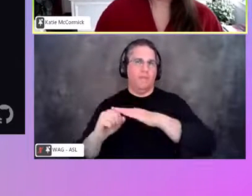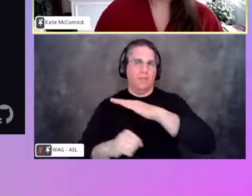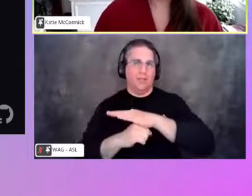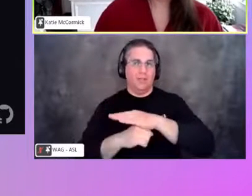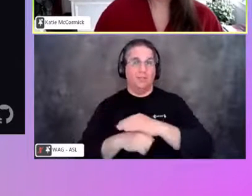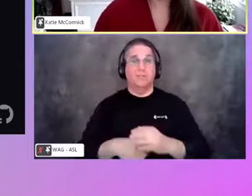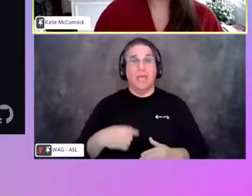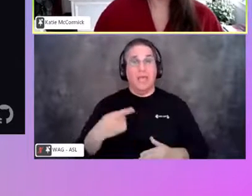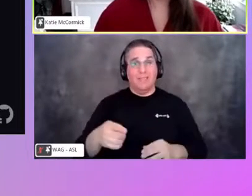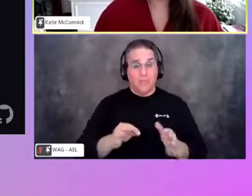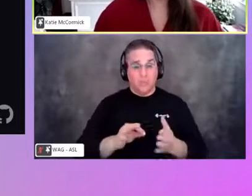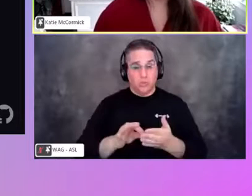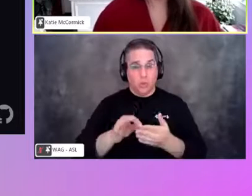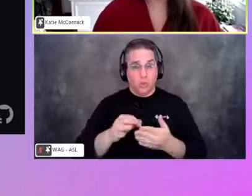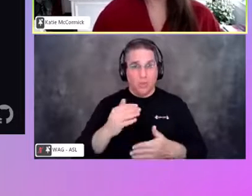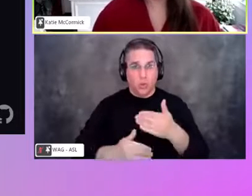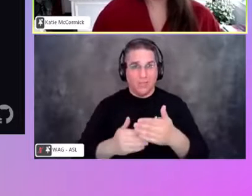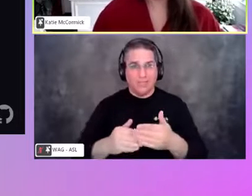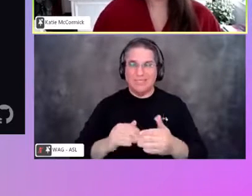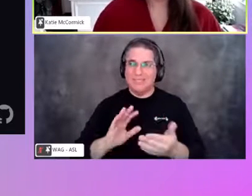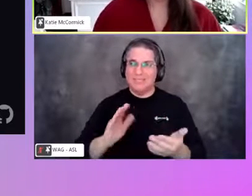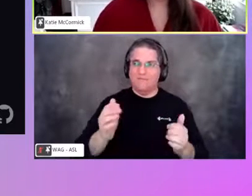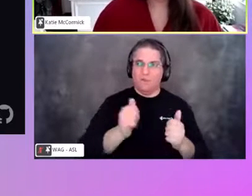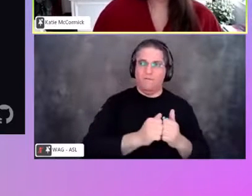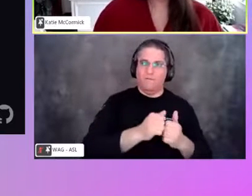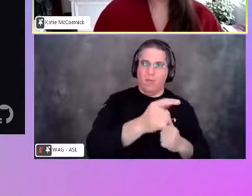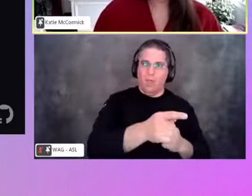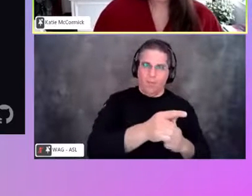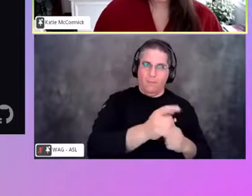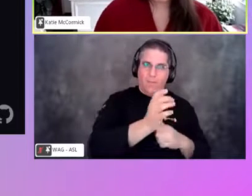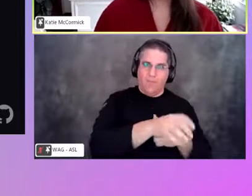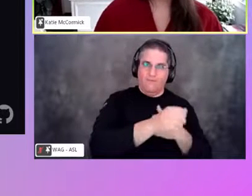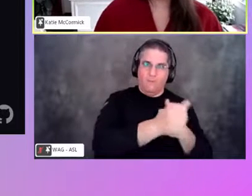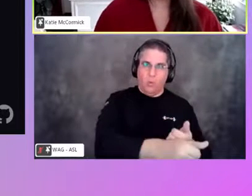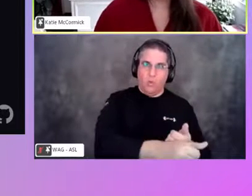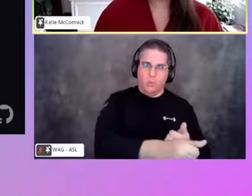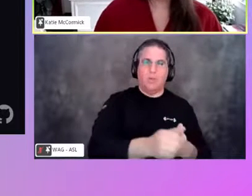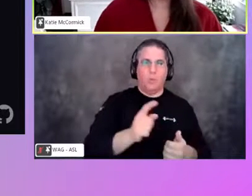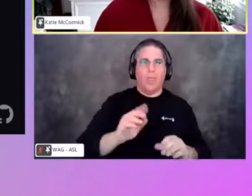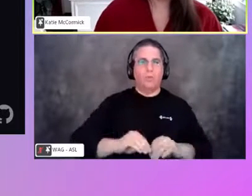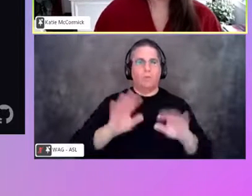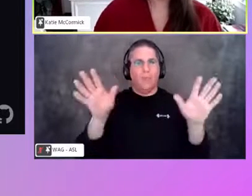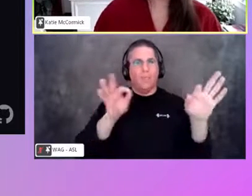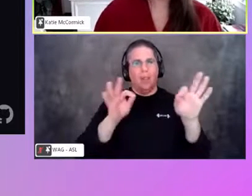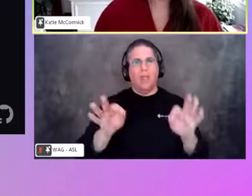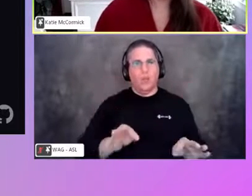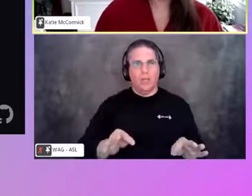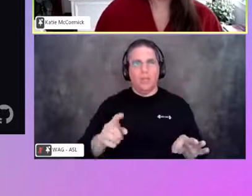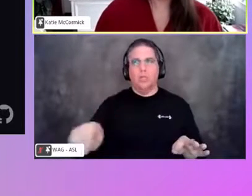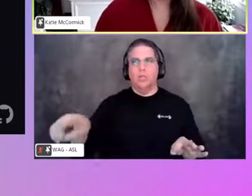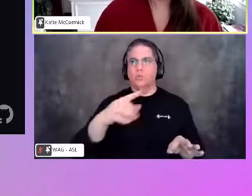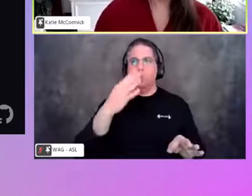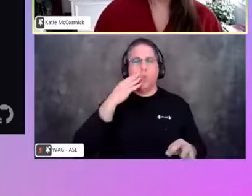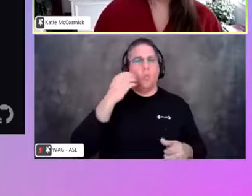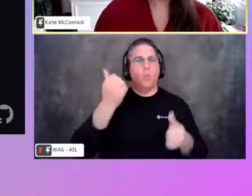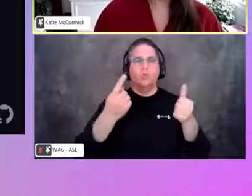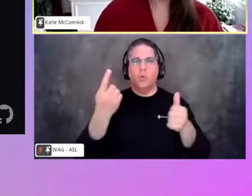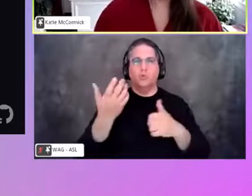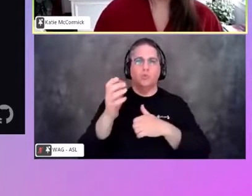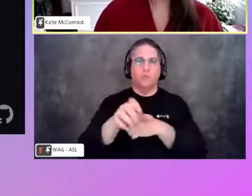the fundamentals program enforce it for us we would get accountability through fundamentals. Because the process of scoring from is separate the enforcement of